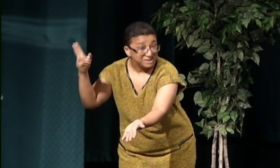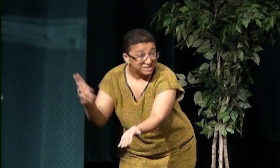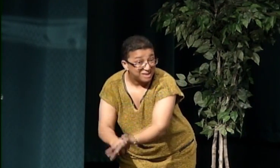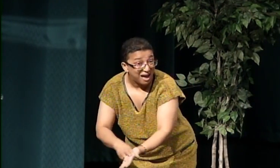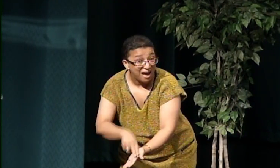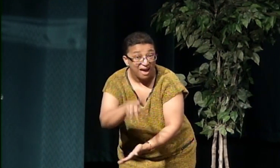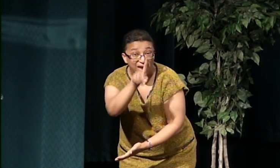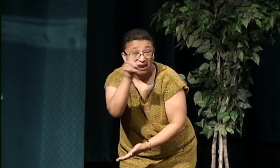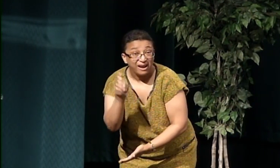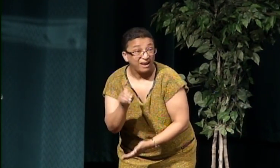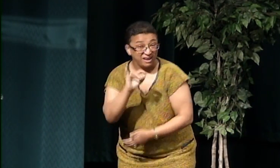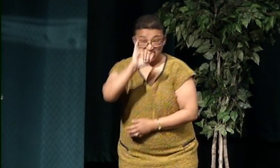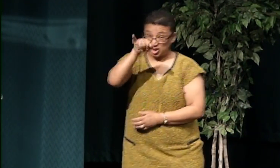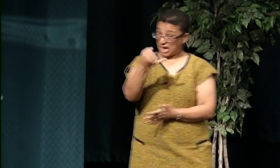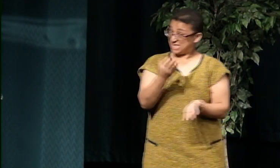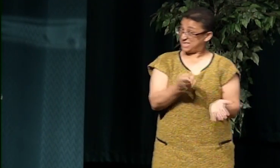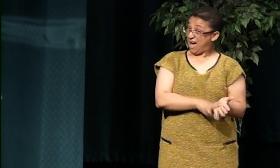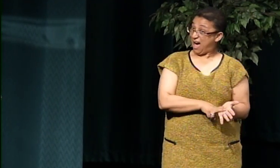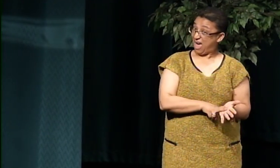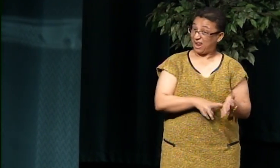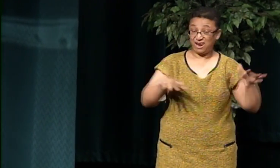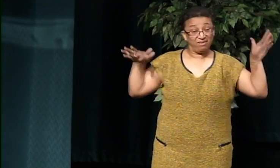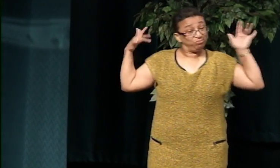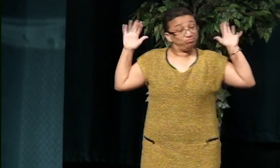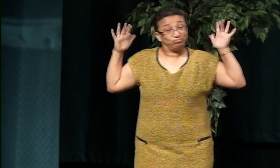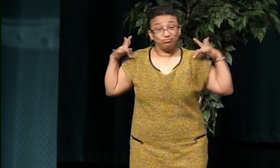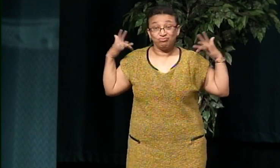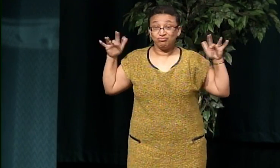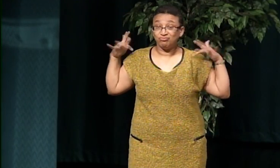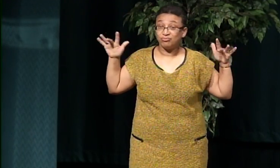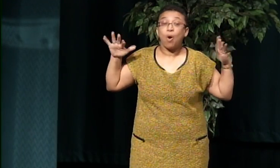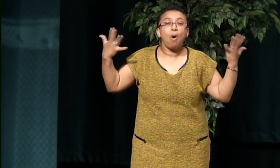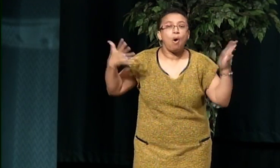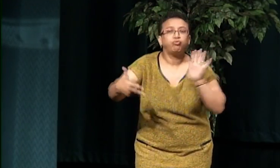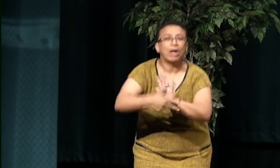Are they ratified? What about people with disabilities?